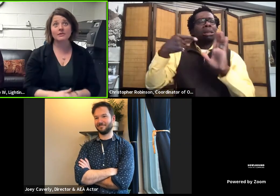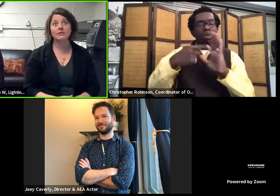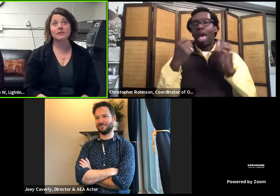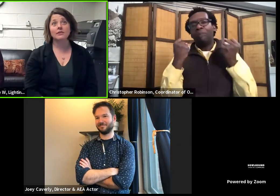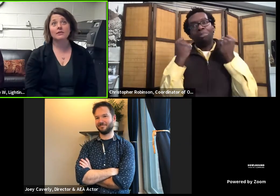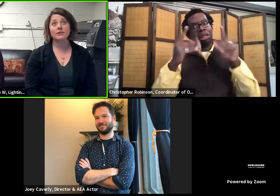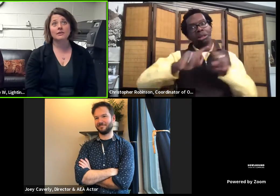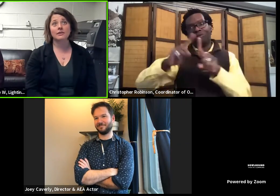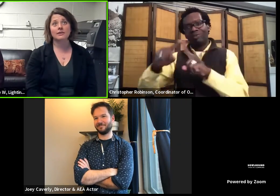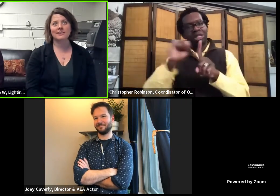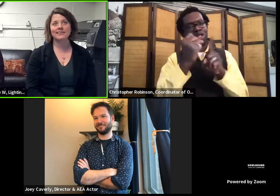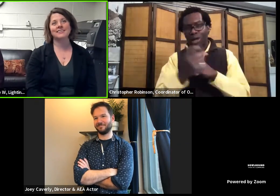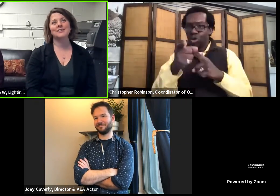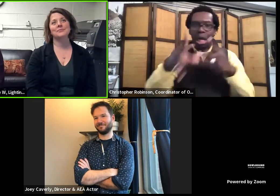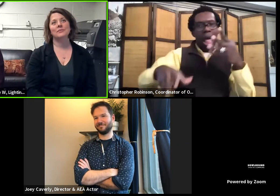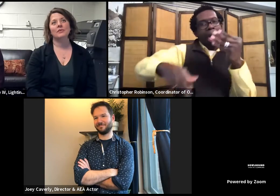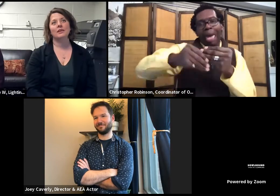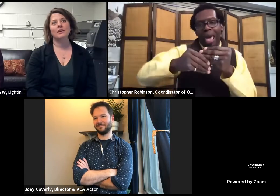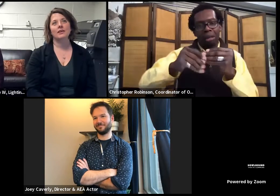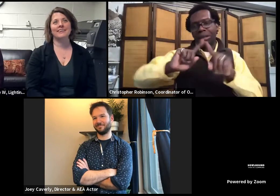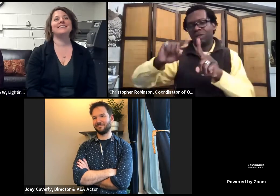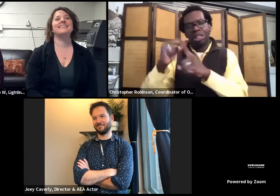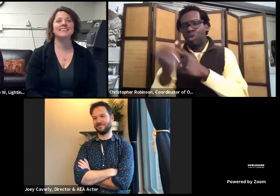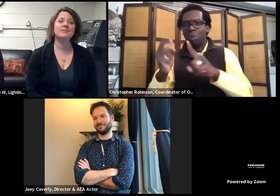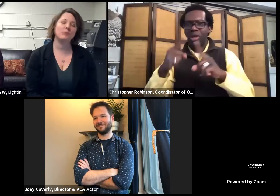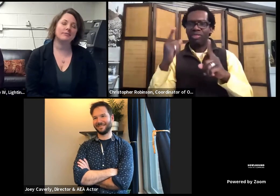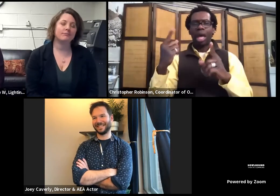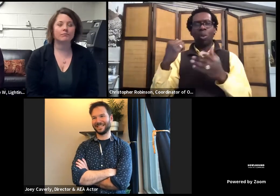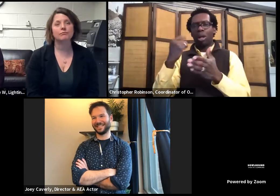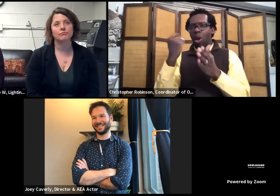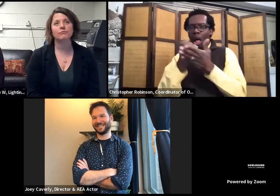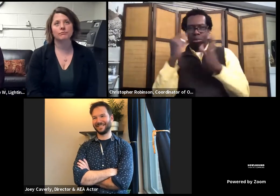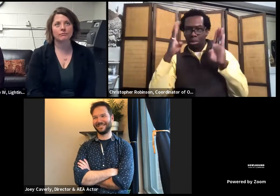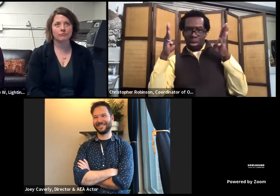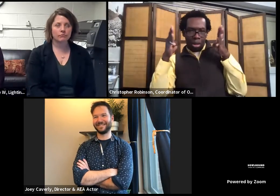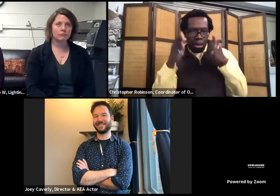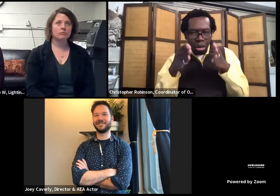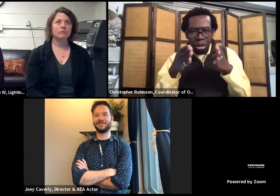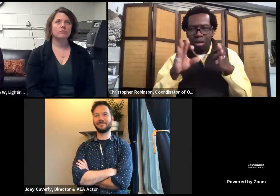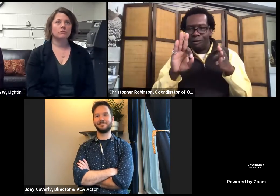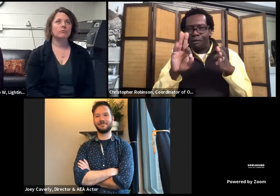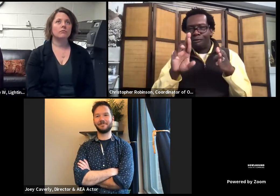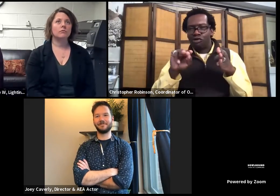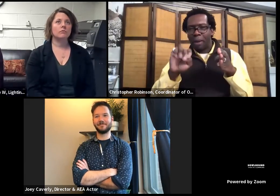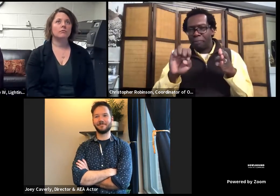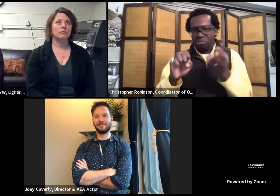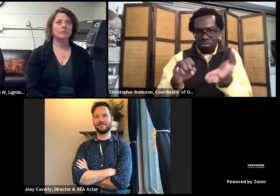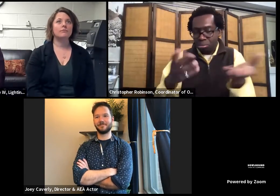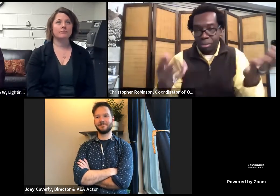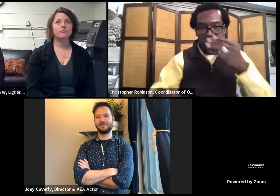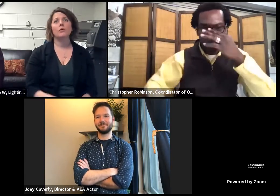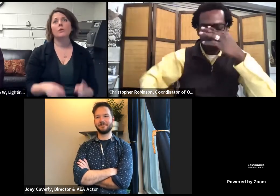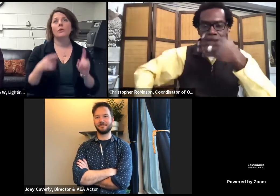like during the fight call? Sure, there's many different situations and I was using that as a hypothetical, but, yeah, that could be one of them.